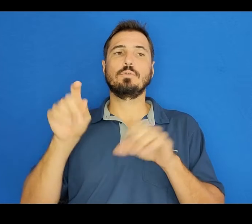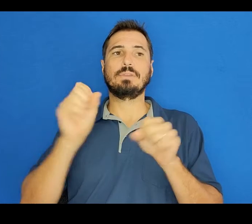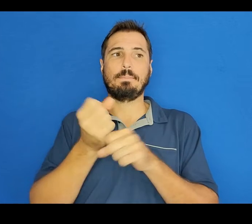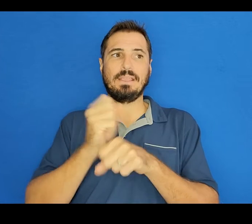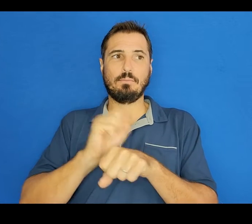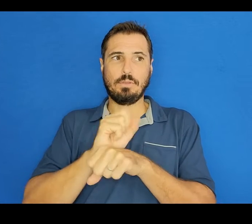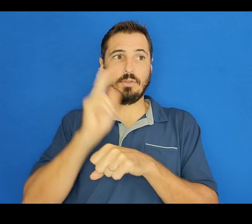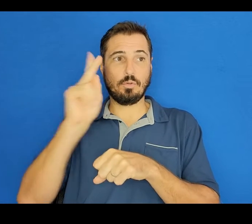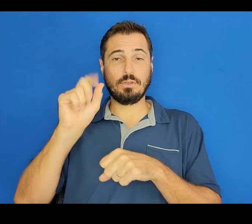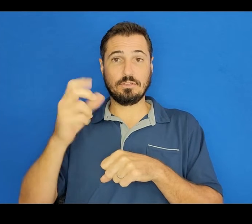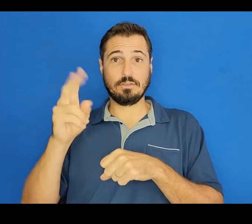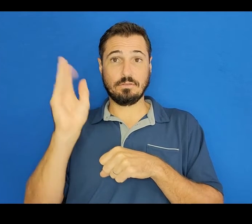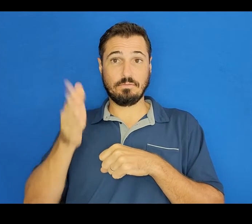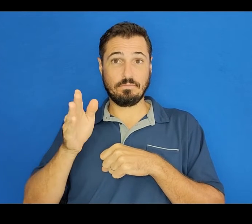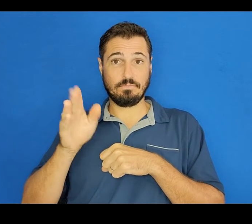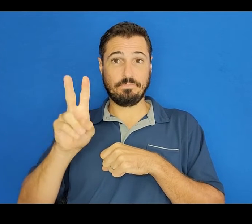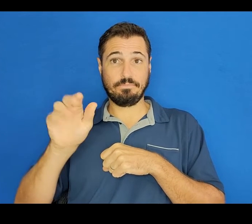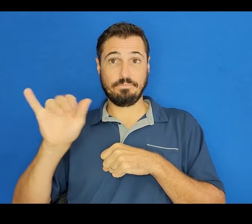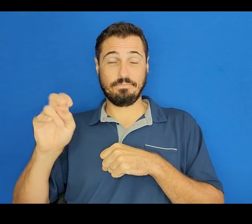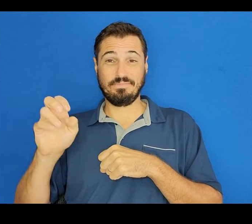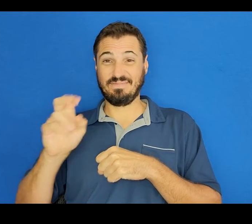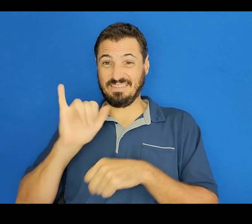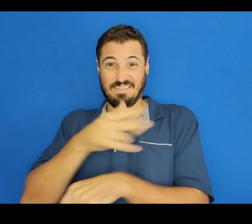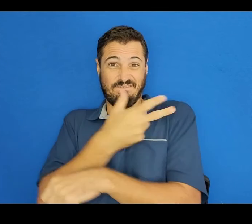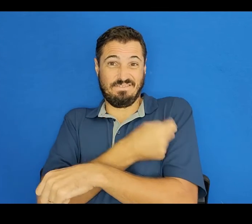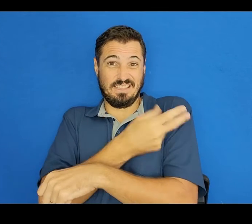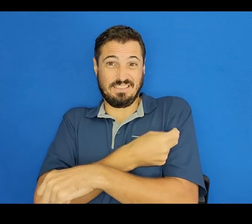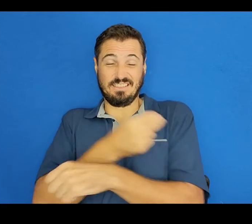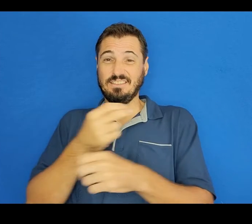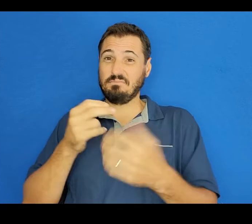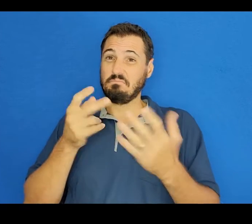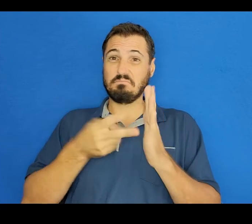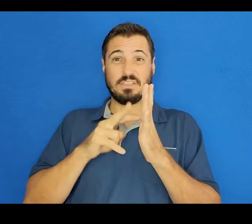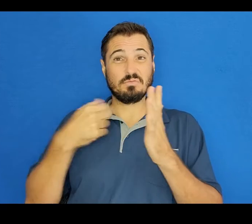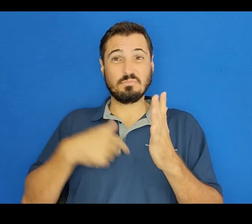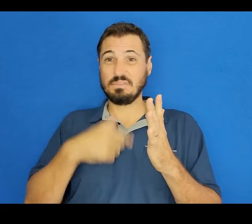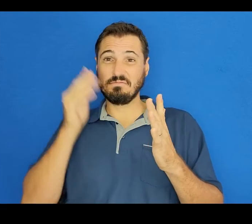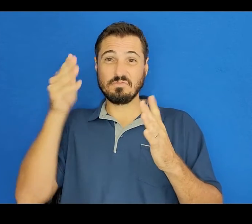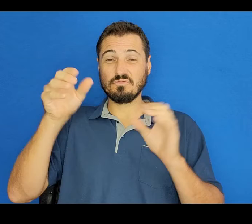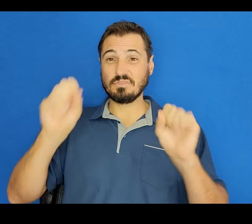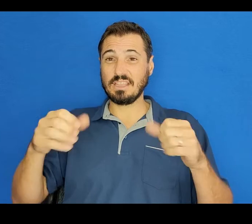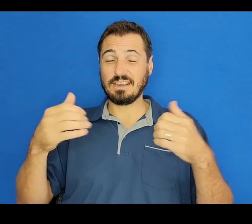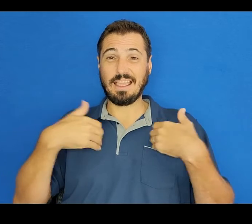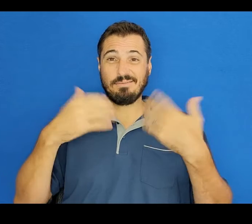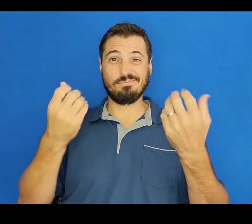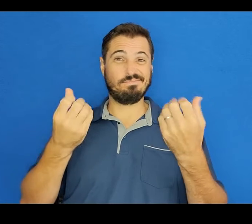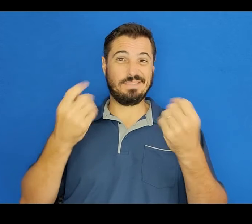The vaccine is our path to a future full of team sports, birthday celebrations, and ‘ohana get togethers